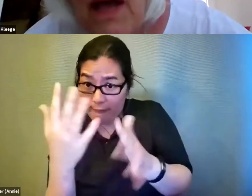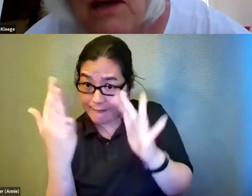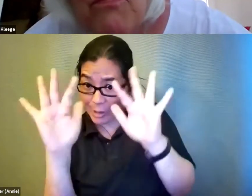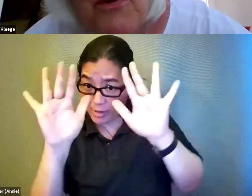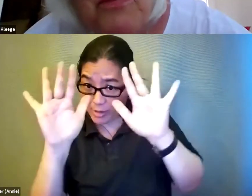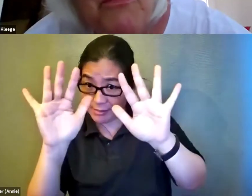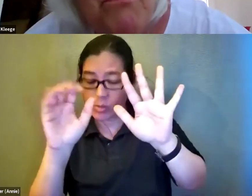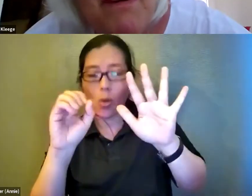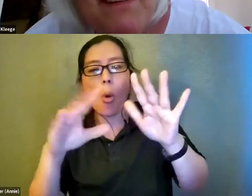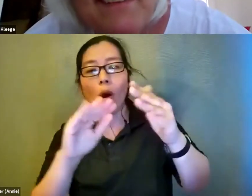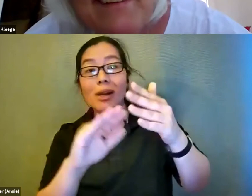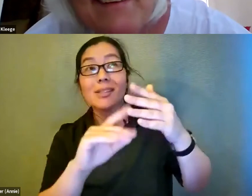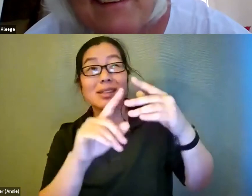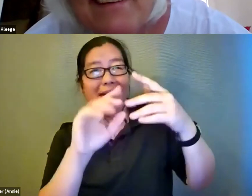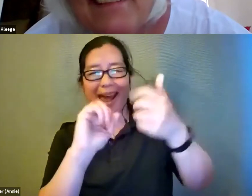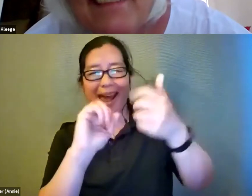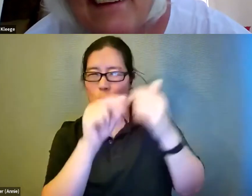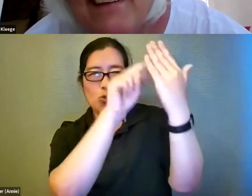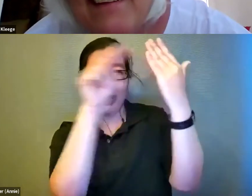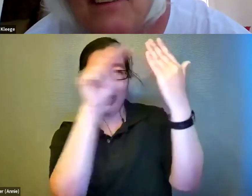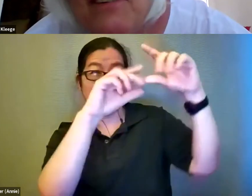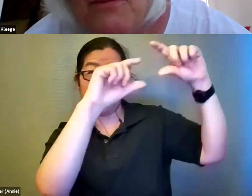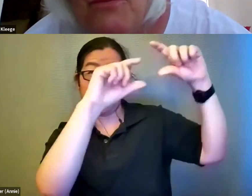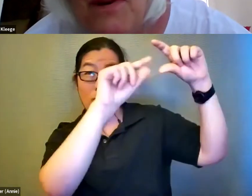back and forth movement? And then once